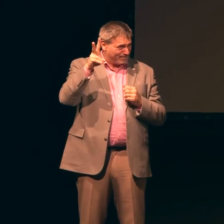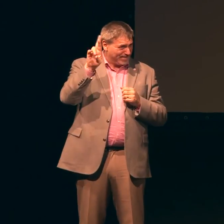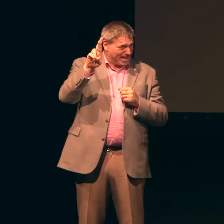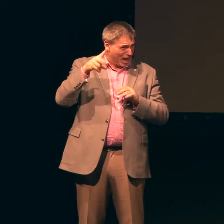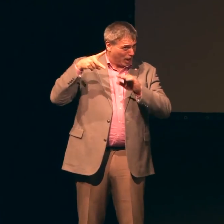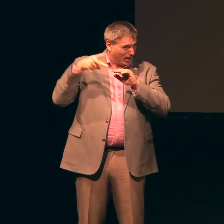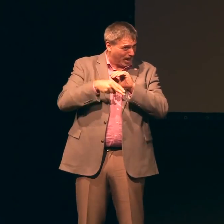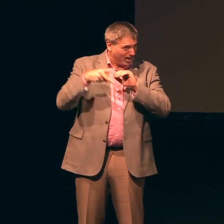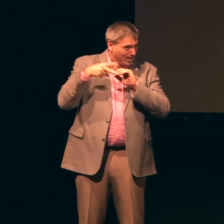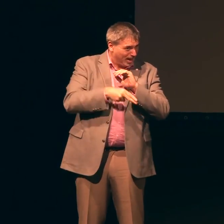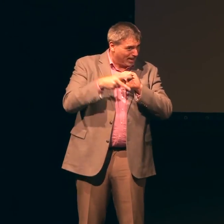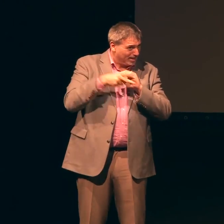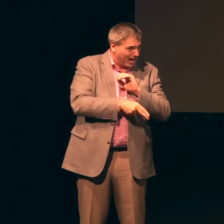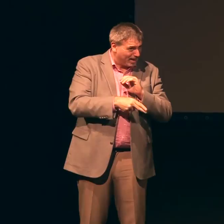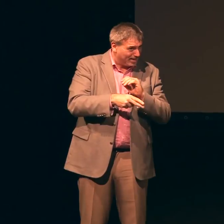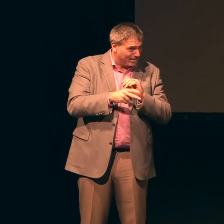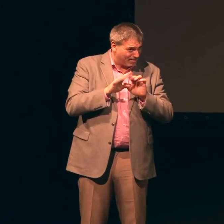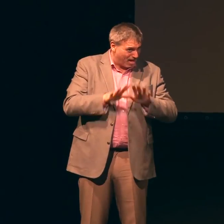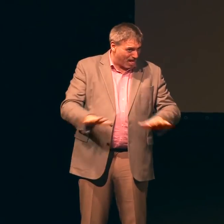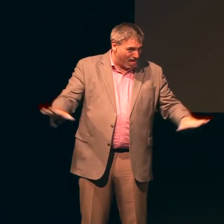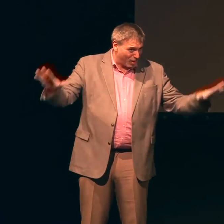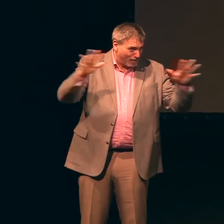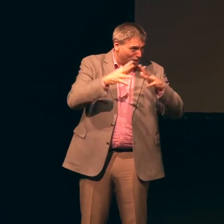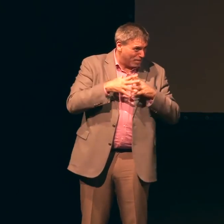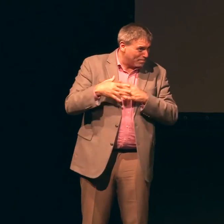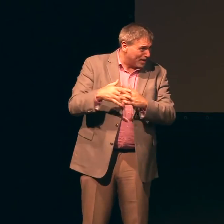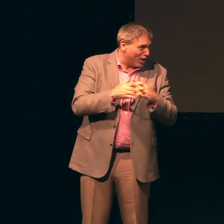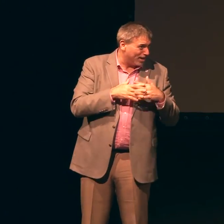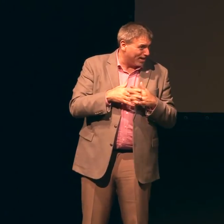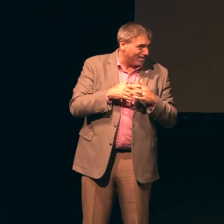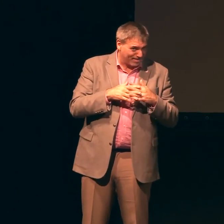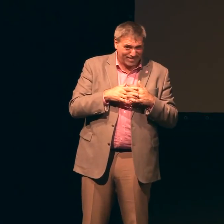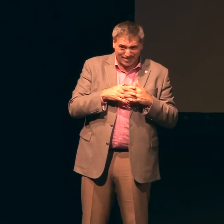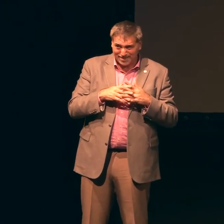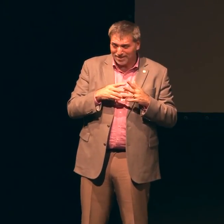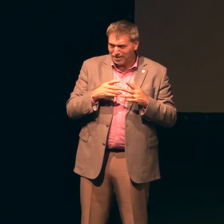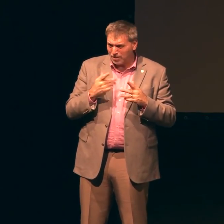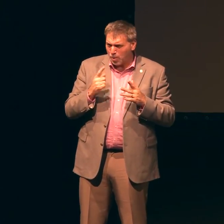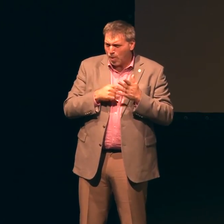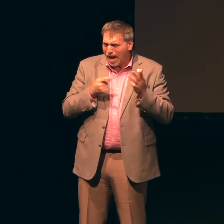change. People want to make career changes, there are cuts happening in VR, it's happening